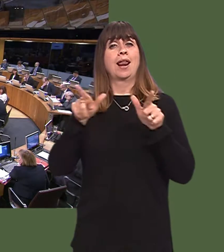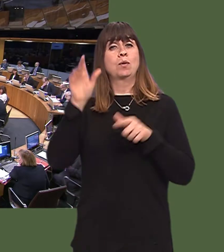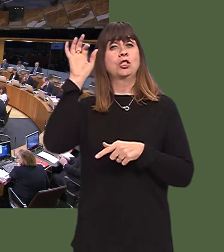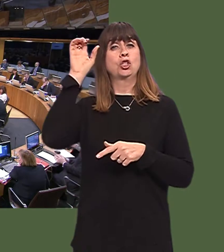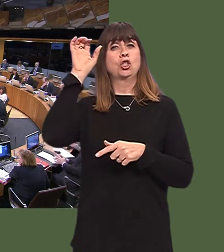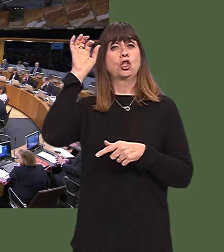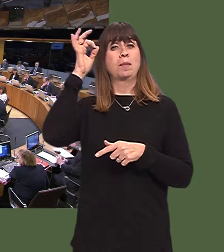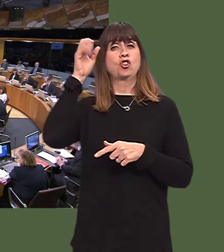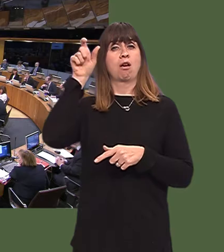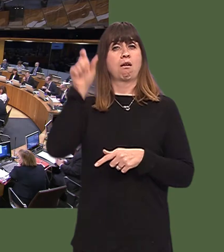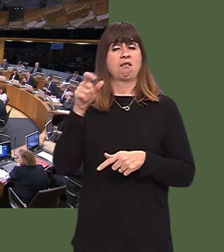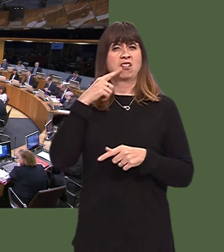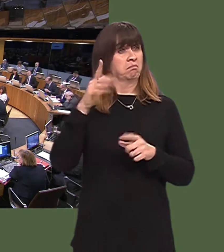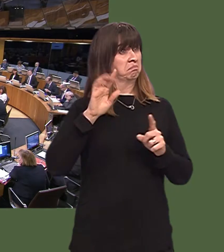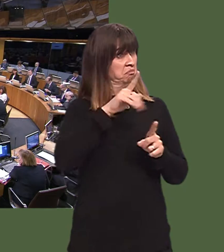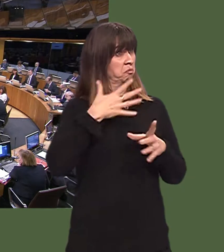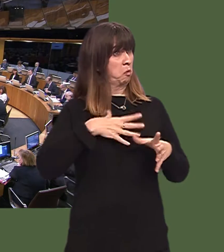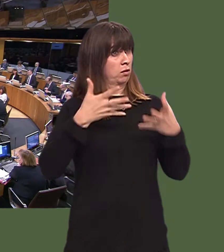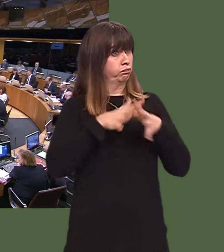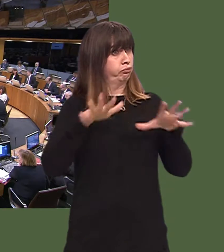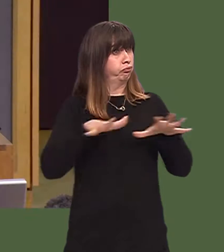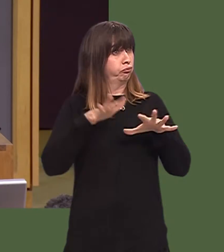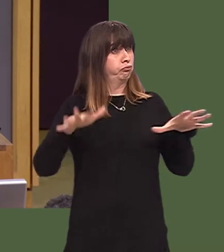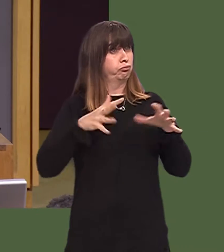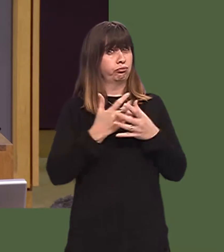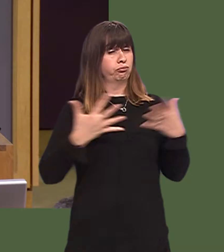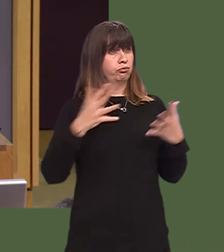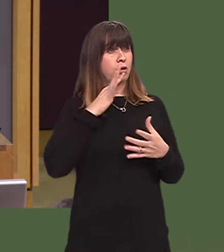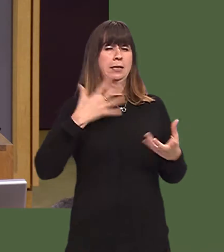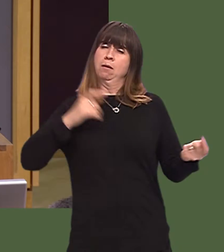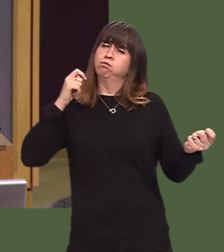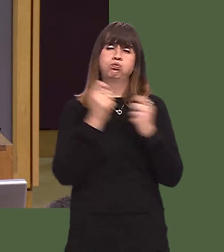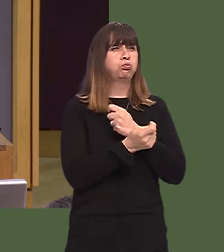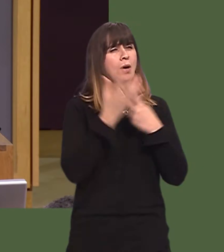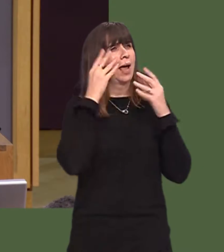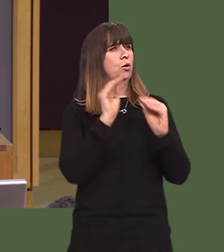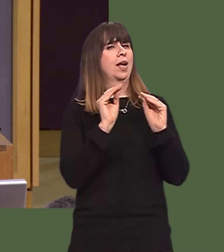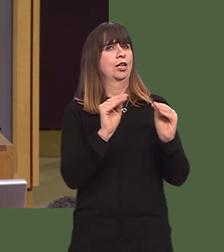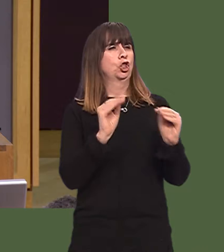to increase the number of Welsh speakers, we need radical change to our education system.